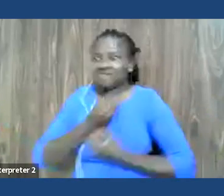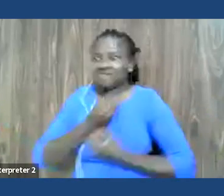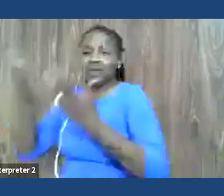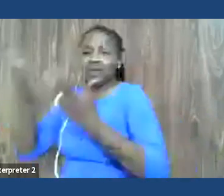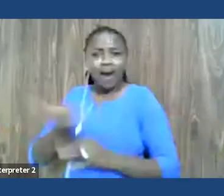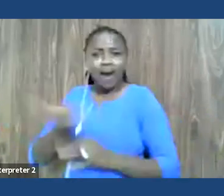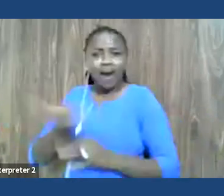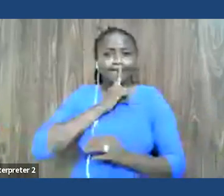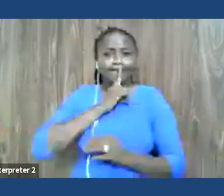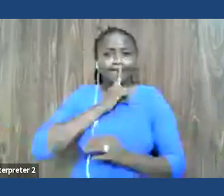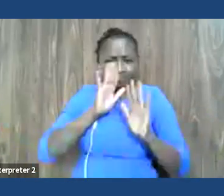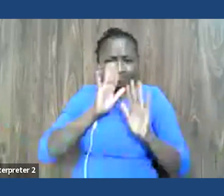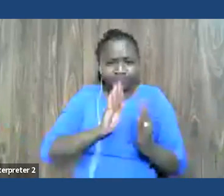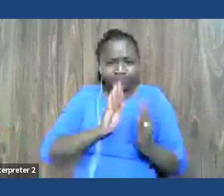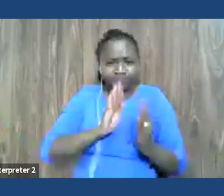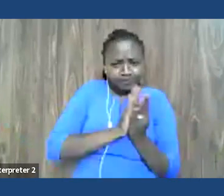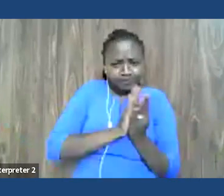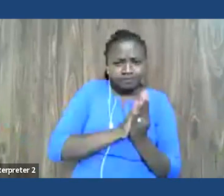The last one is just awareness.